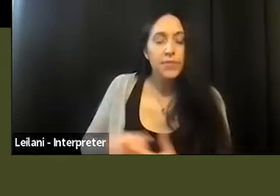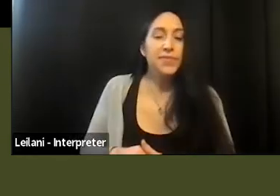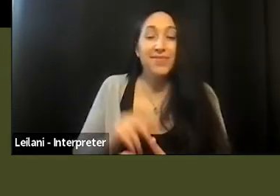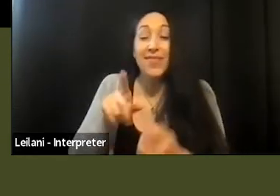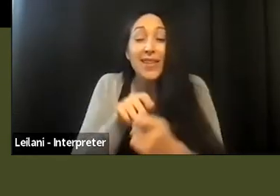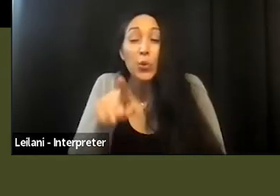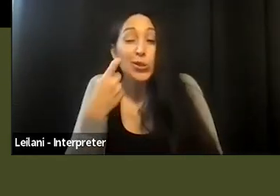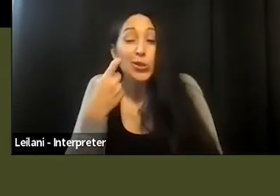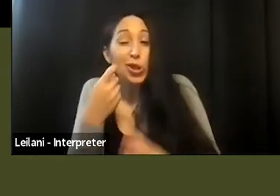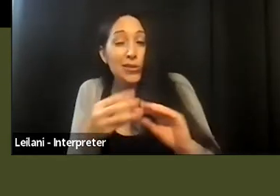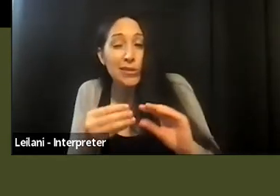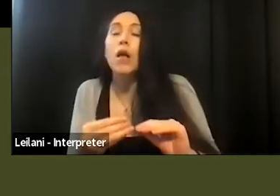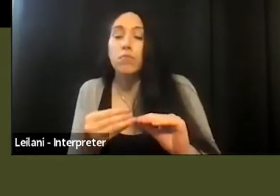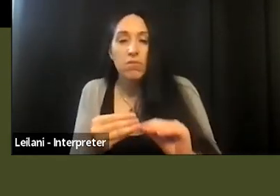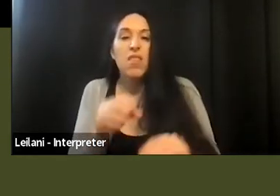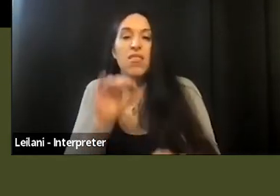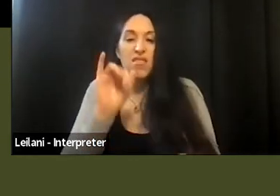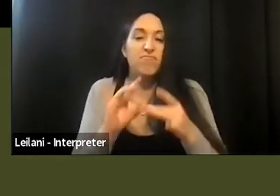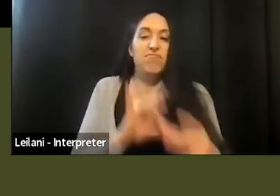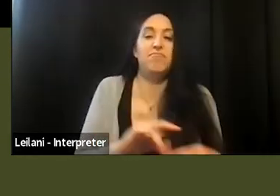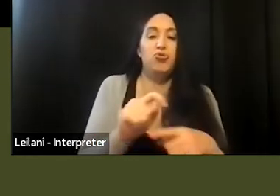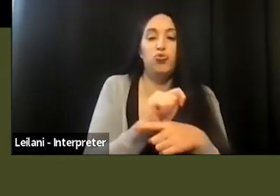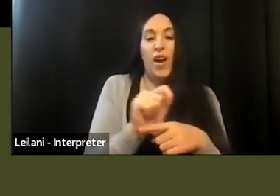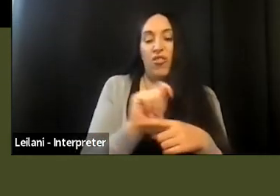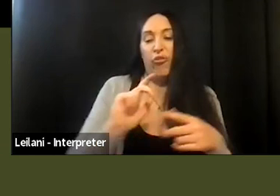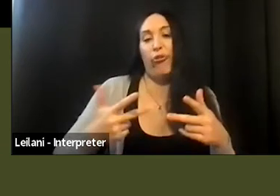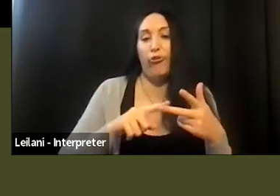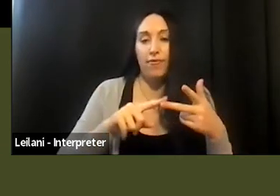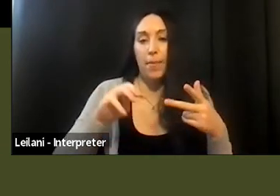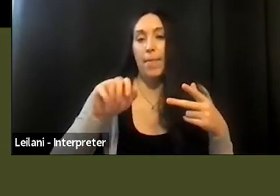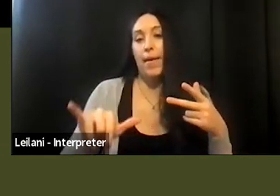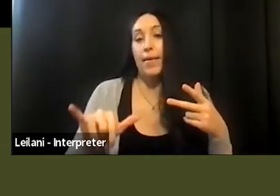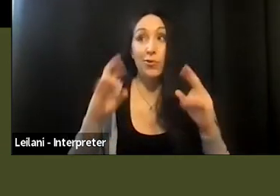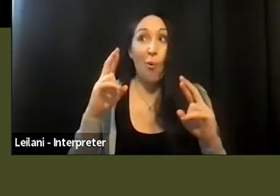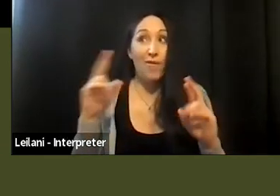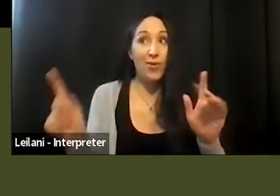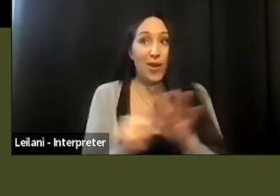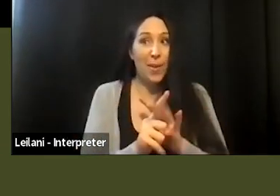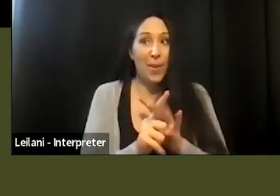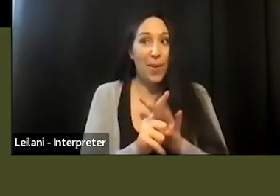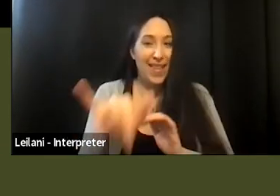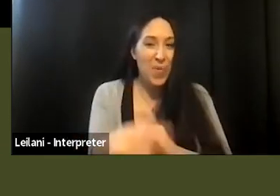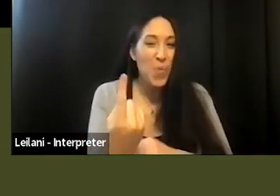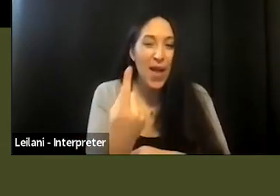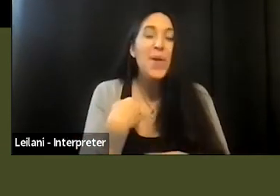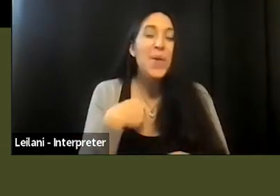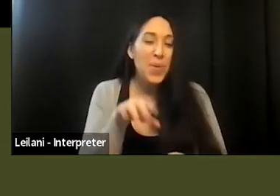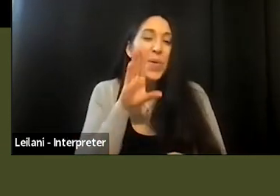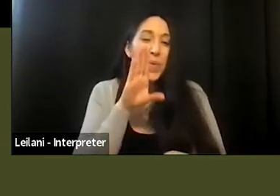our whole training's gonna be about in May. So hopefully you come back to that one and maybe we can have (chuckles) an answer for you